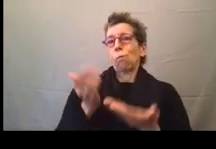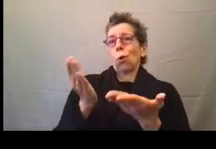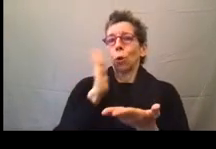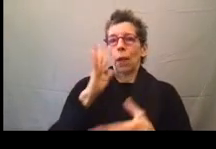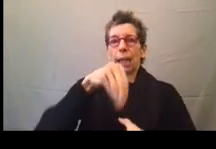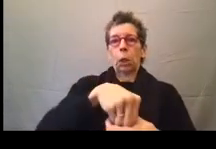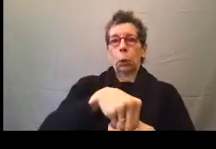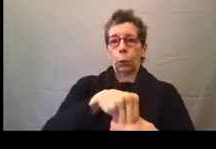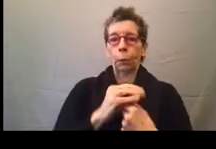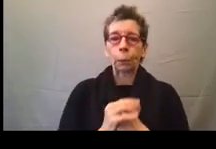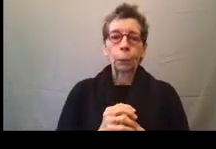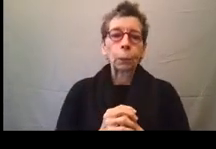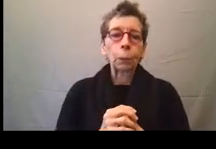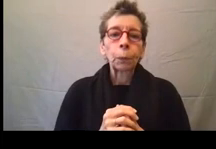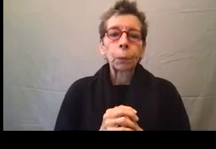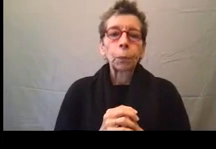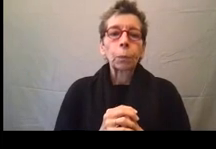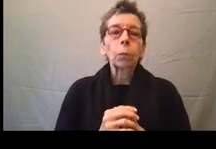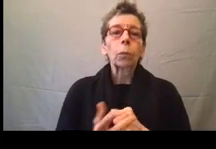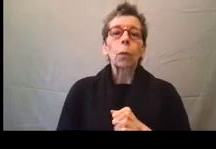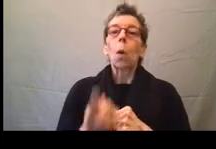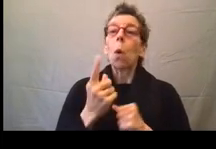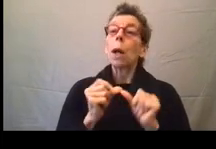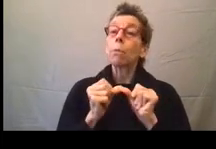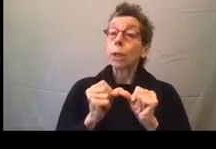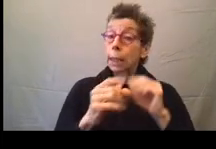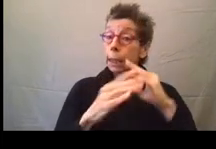to home and community based services, one of the persistent barriers that we hear from